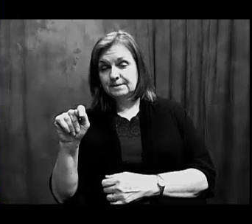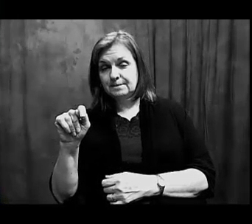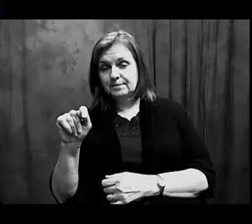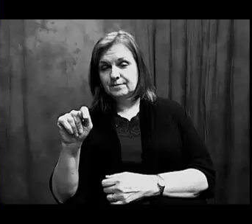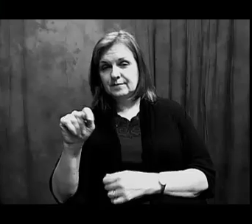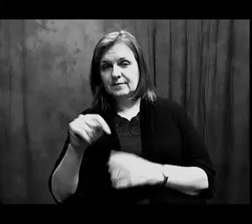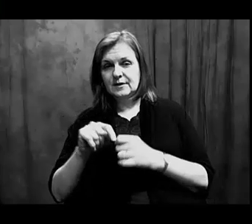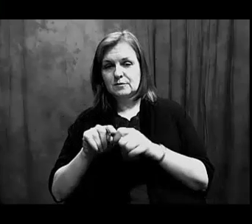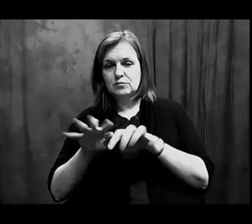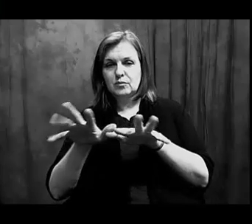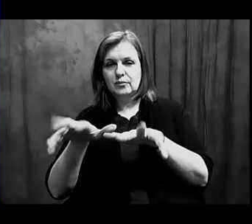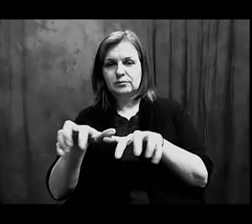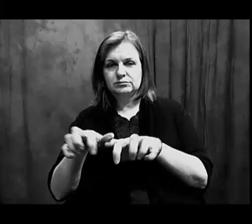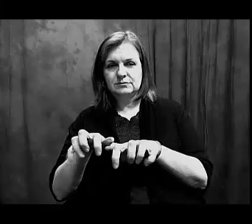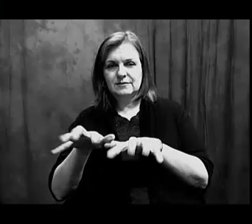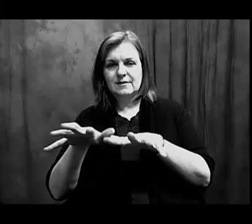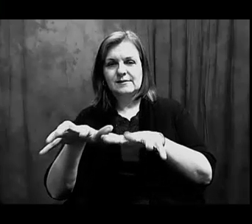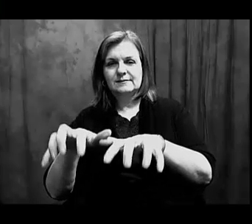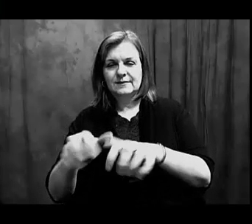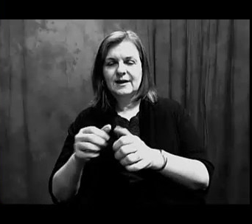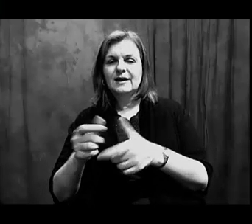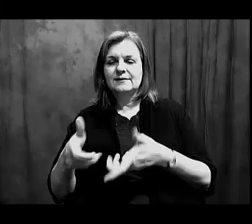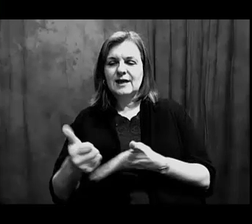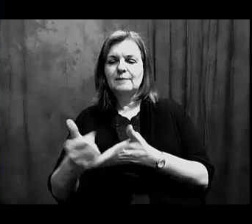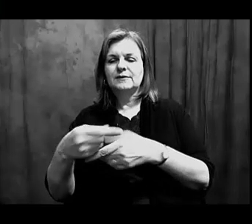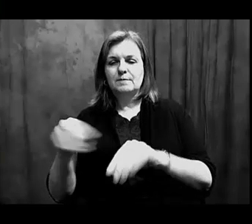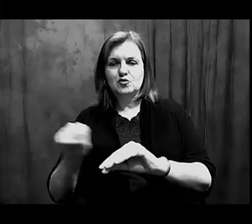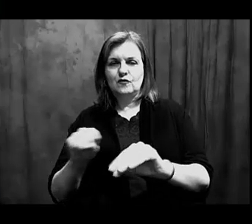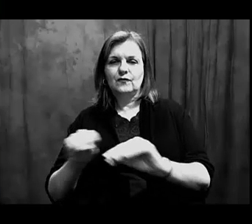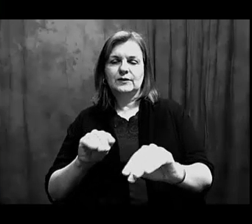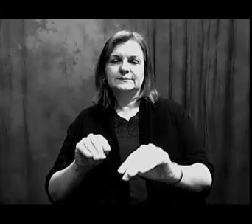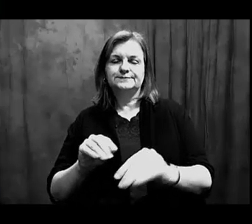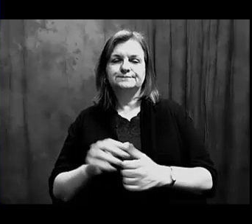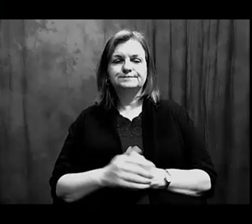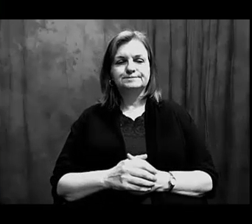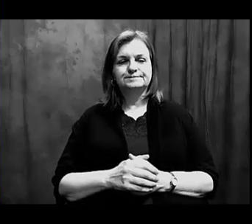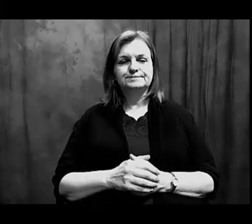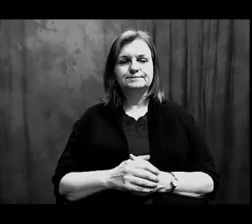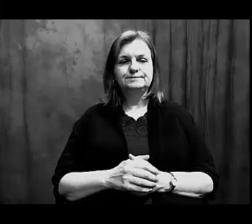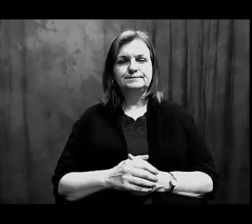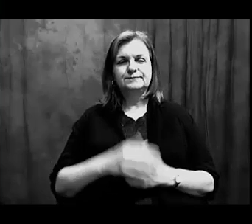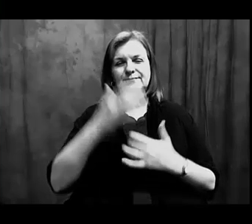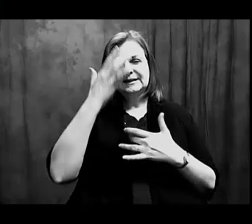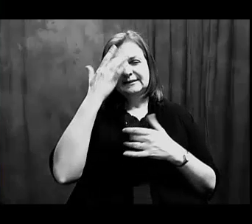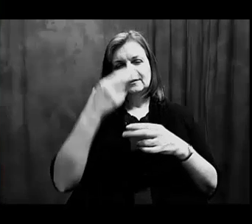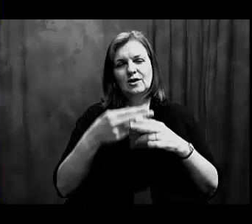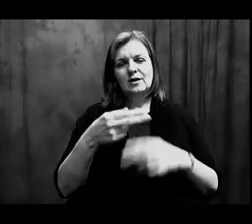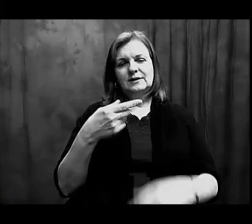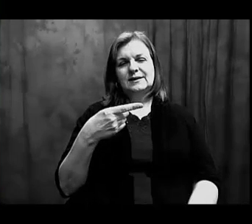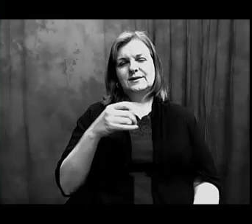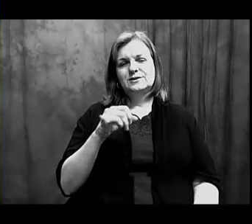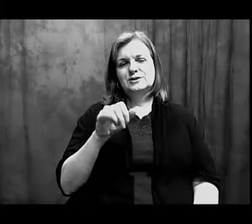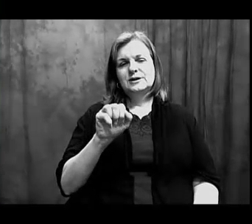helps them move around giardia is one of the more nasty